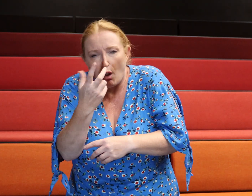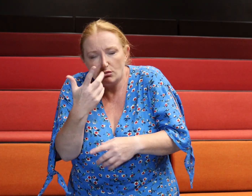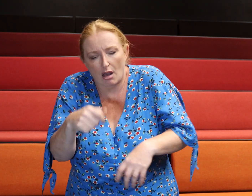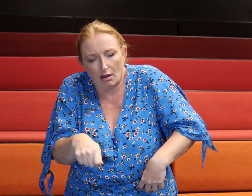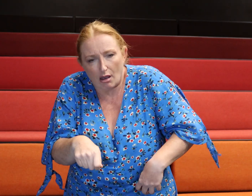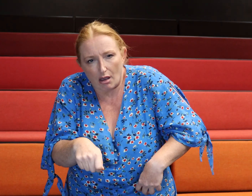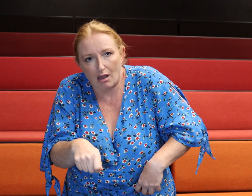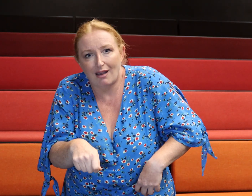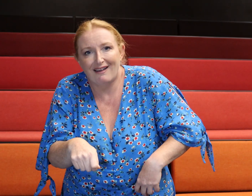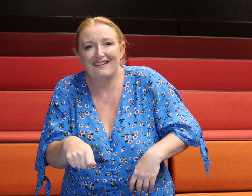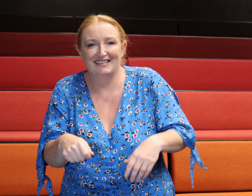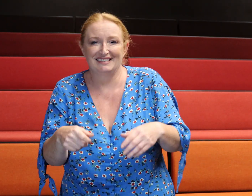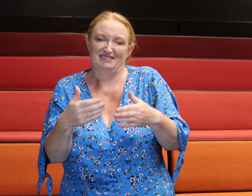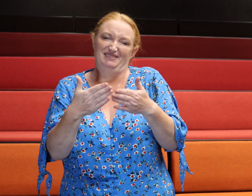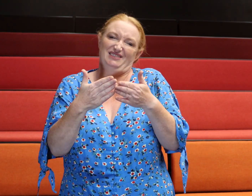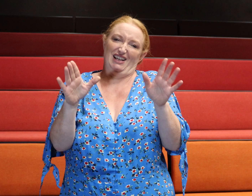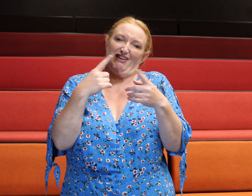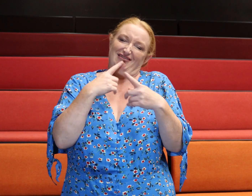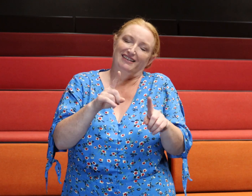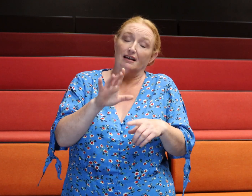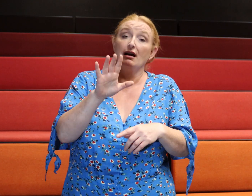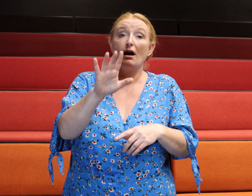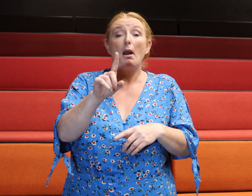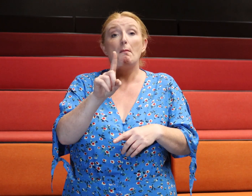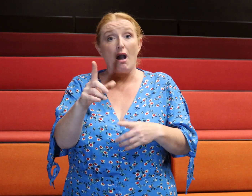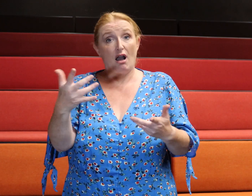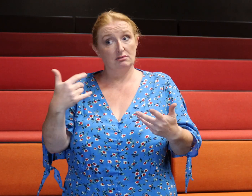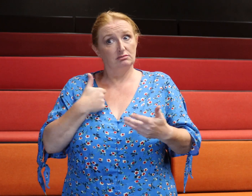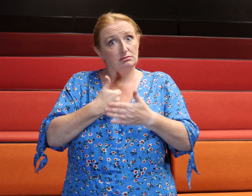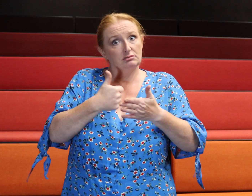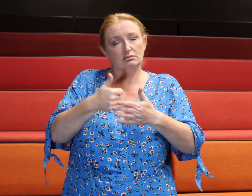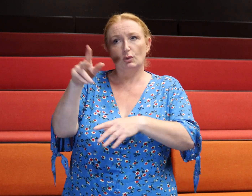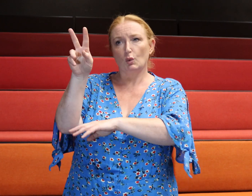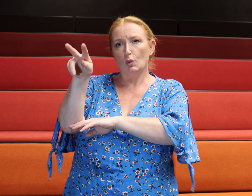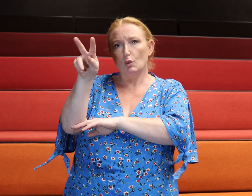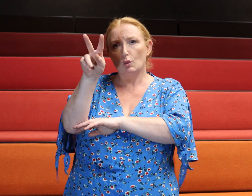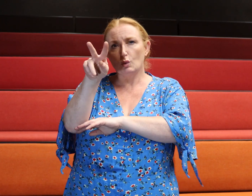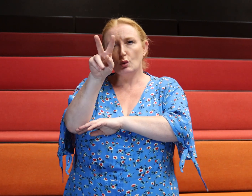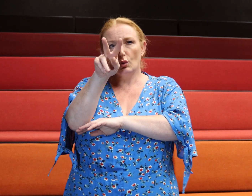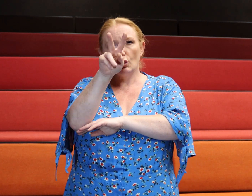or, and that’s a very generic, sweeping statement. But we do look at